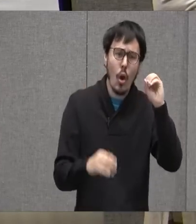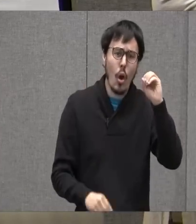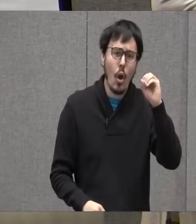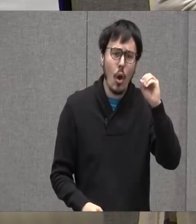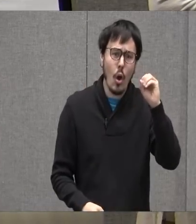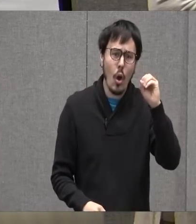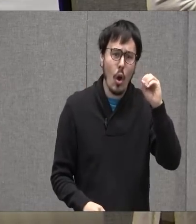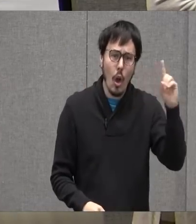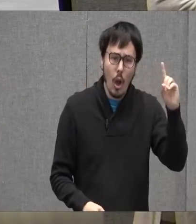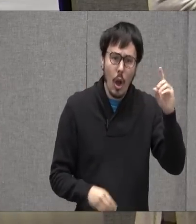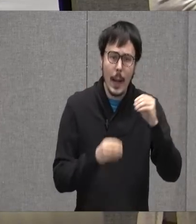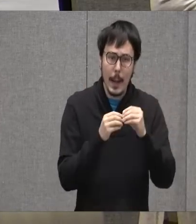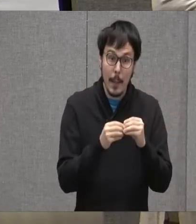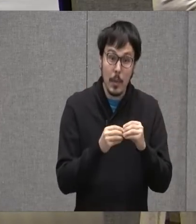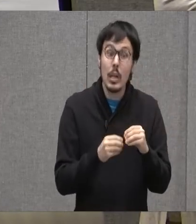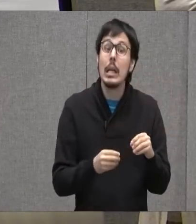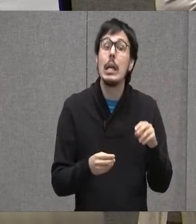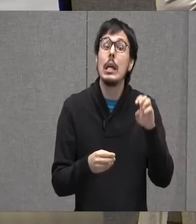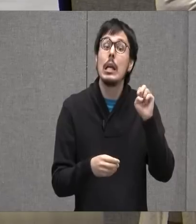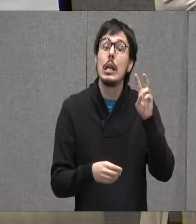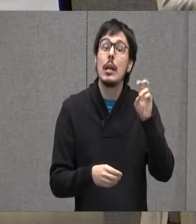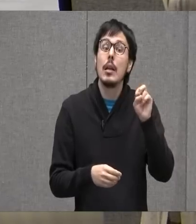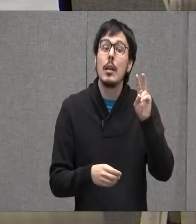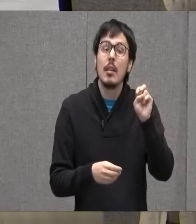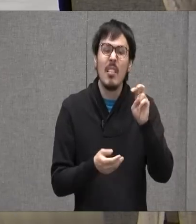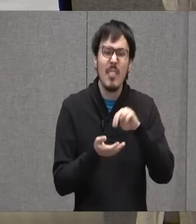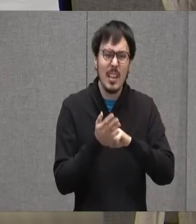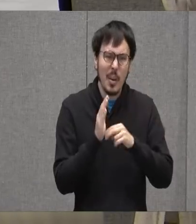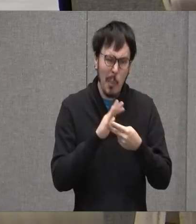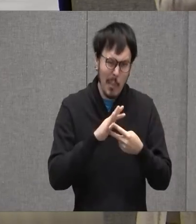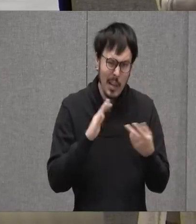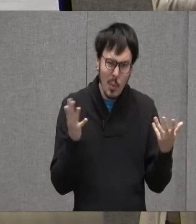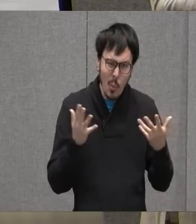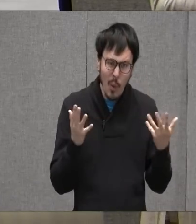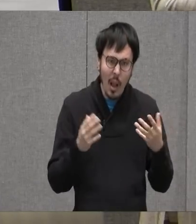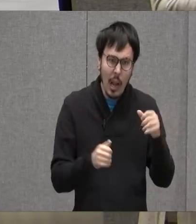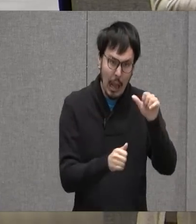even numbers mean that every time you count, it has a pair.